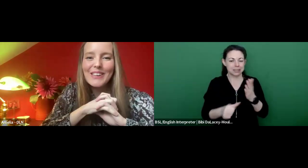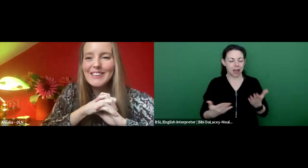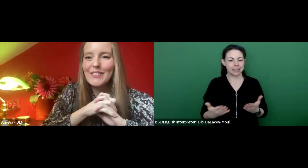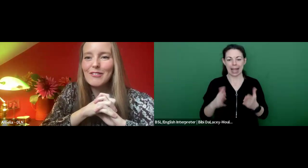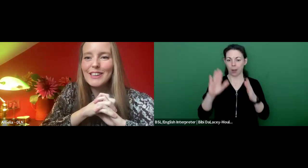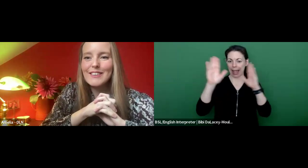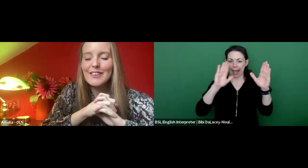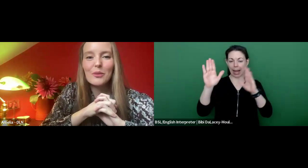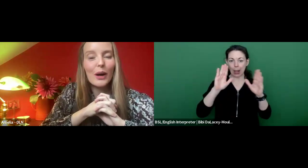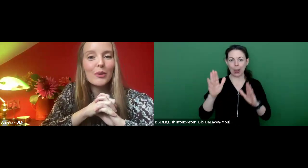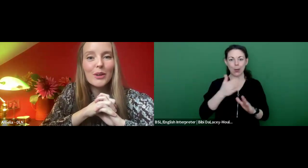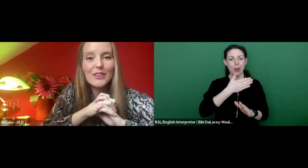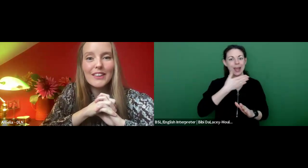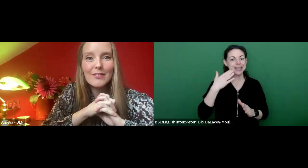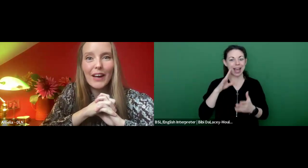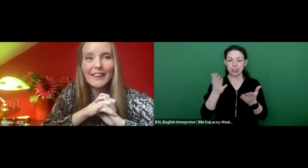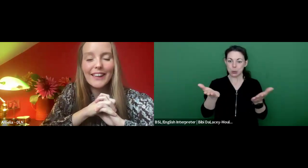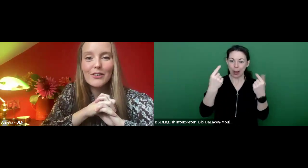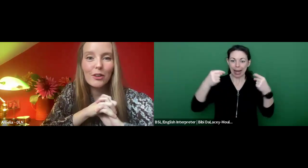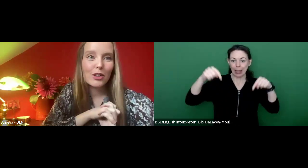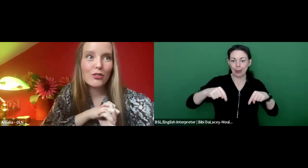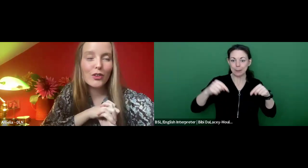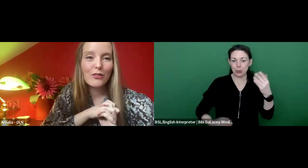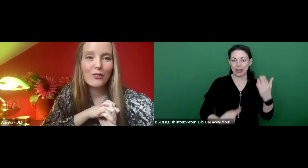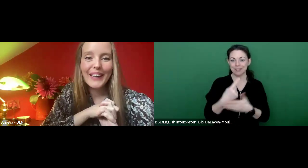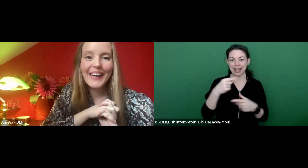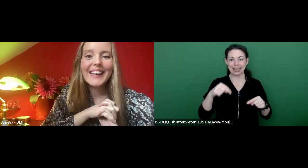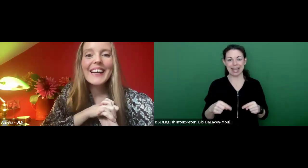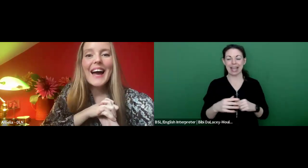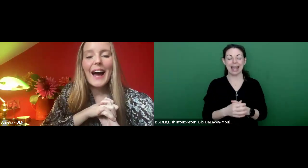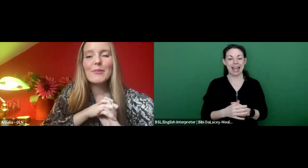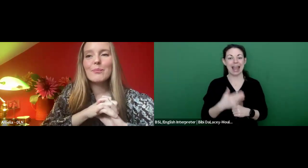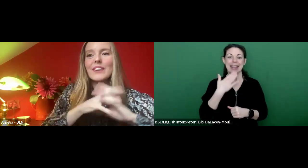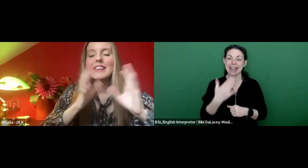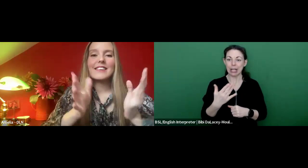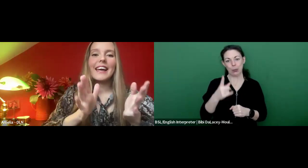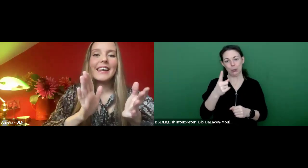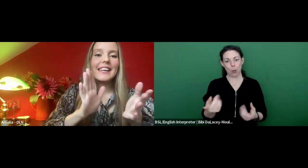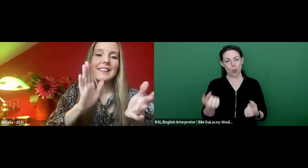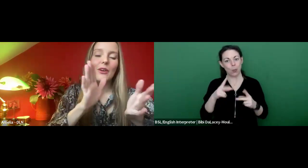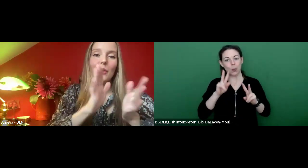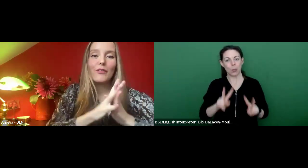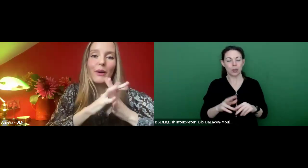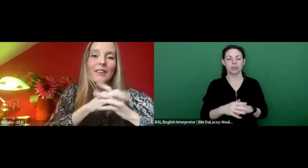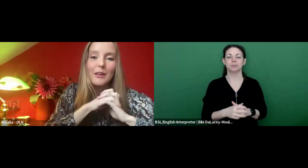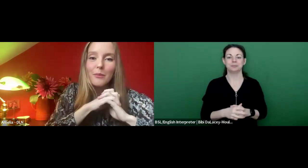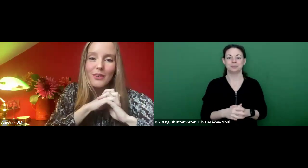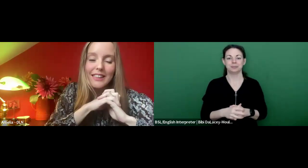It's so lovely to welcome you to this event. Thank you so much for, for being here. Today is one of our Disabled